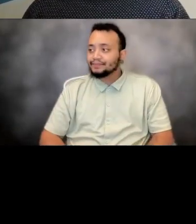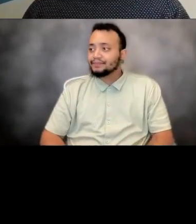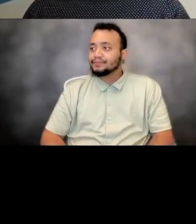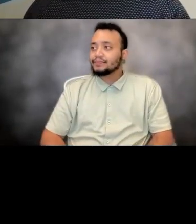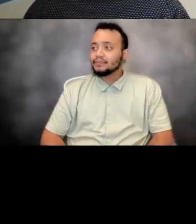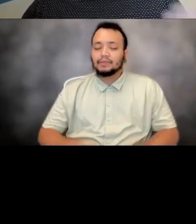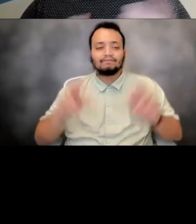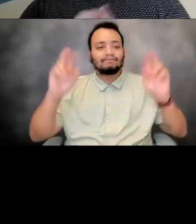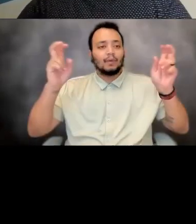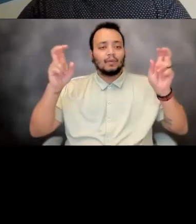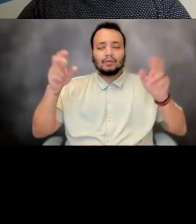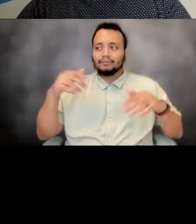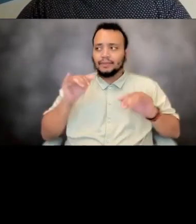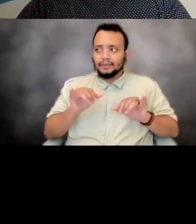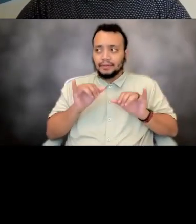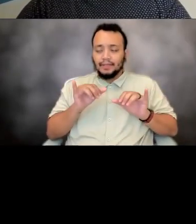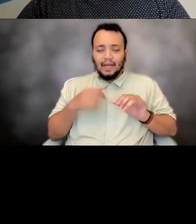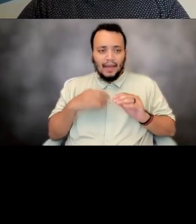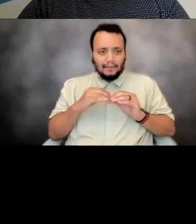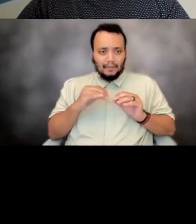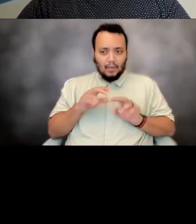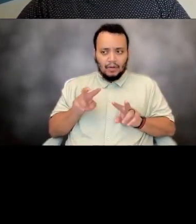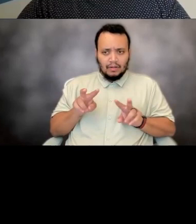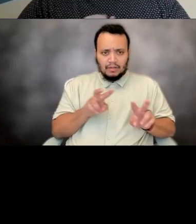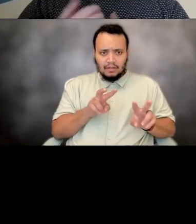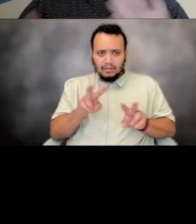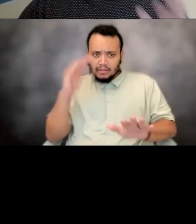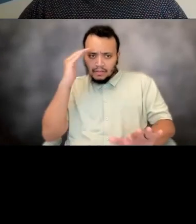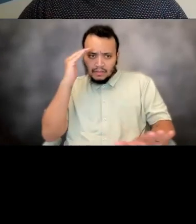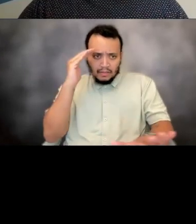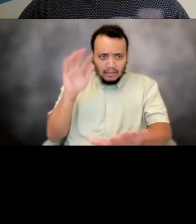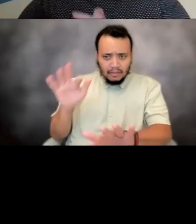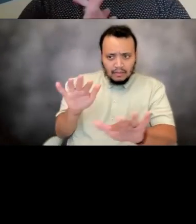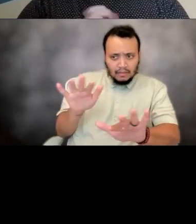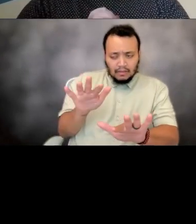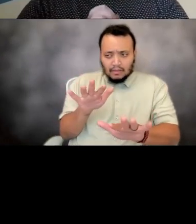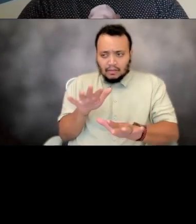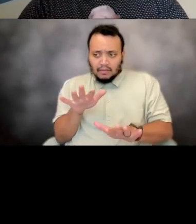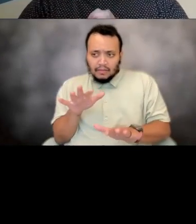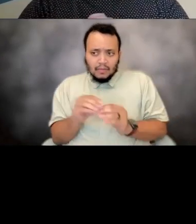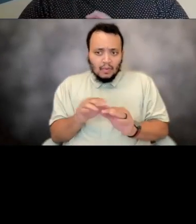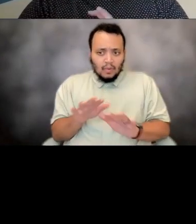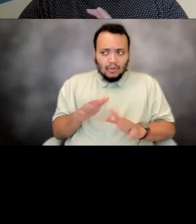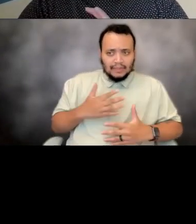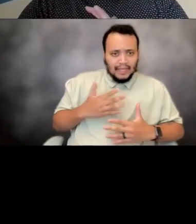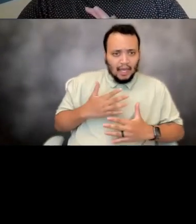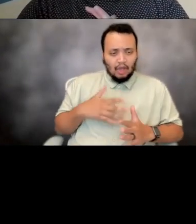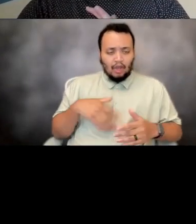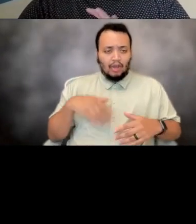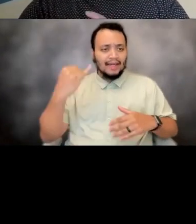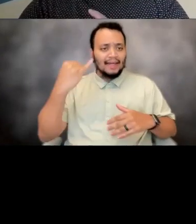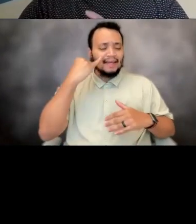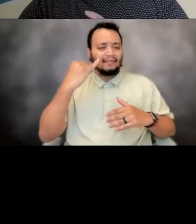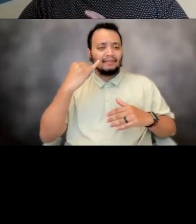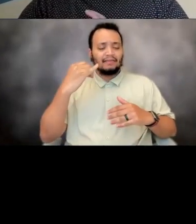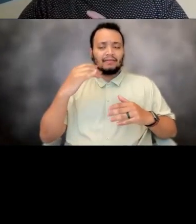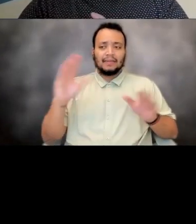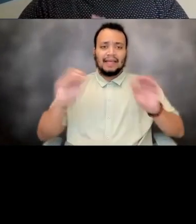"I'm more hypervigilant now. I'm more like, I'm scared more now of being visible in public because of all the rhetoric,